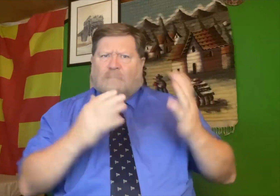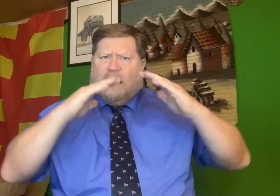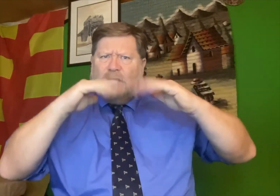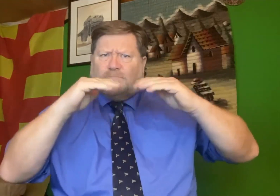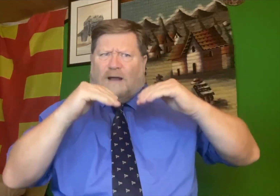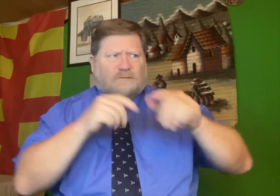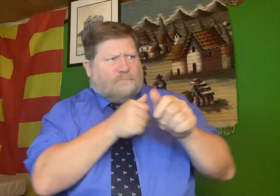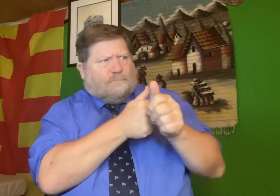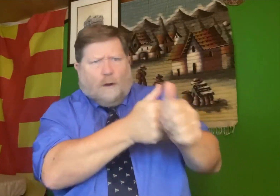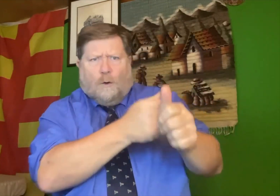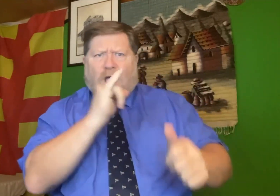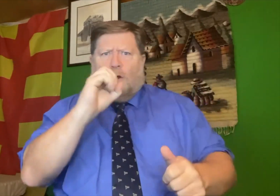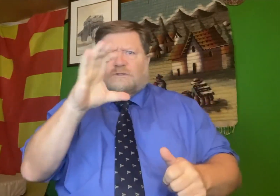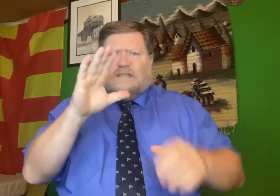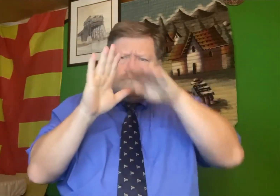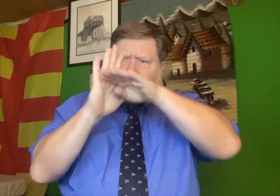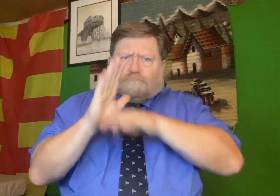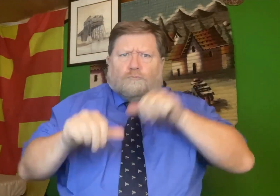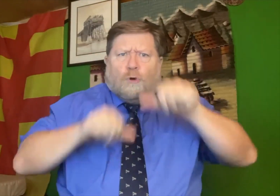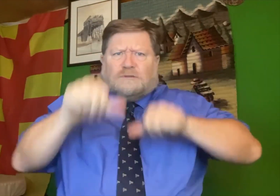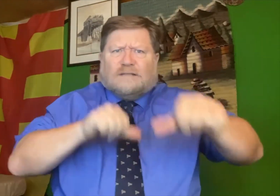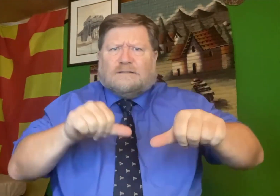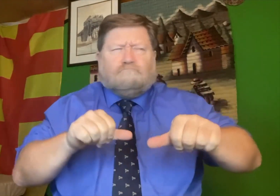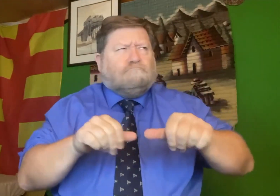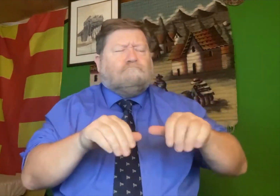it is expected to follow IOC mandates and processes.